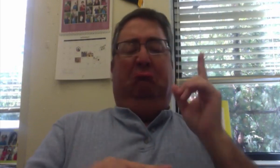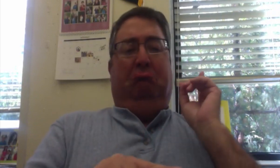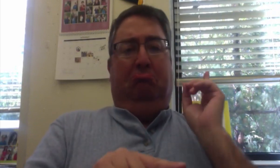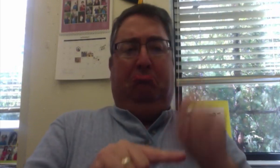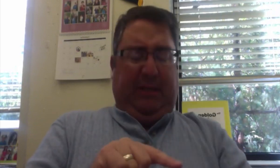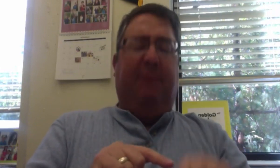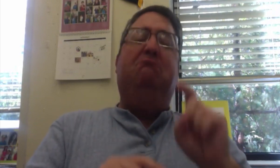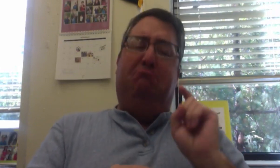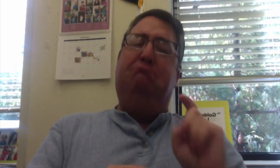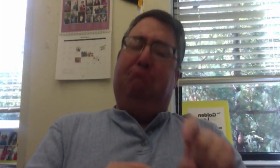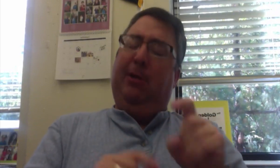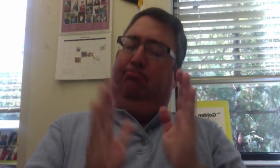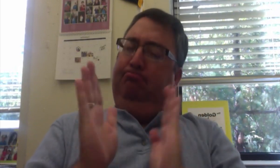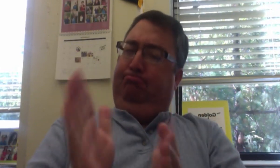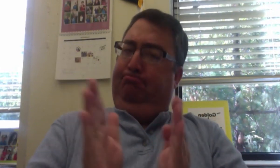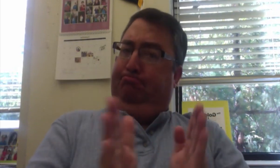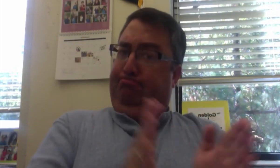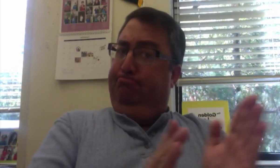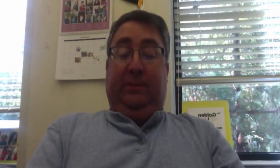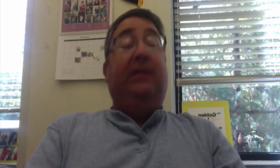It has to follow the numerical or alphabetic order.